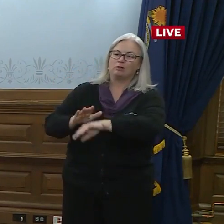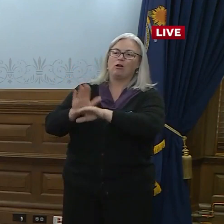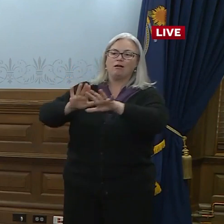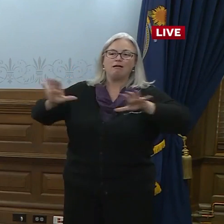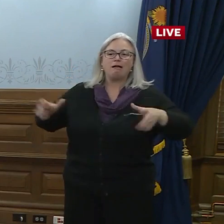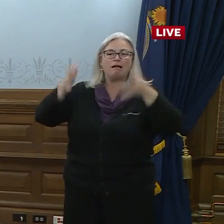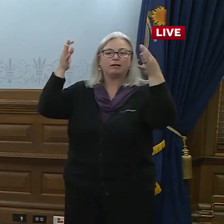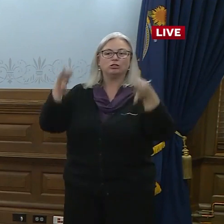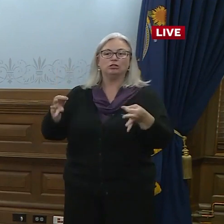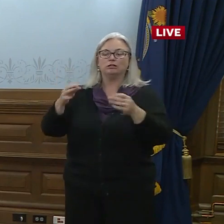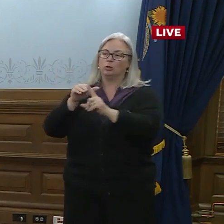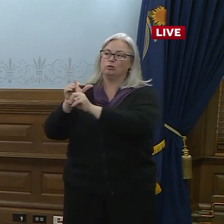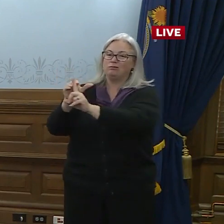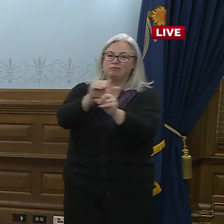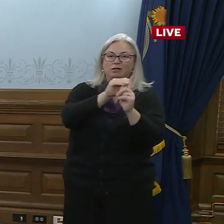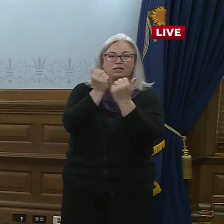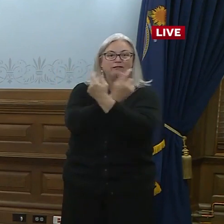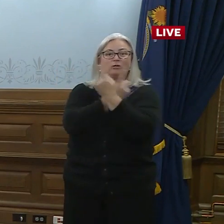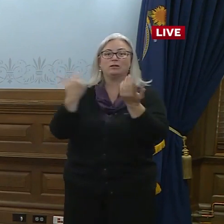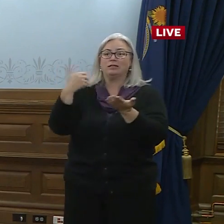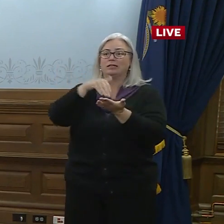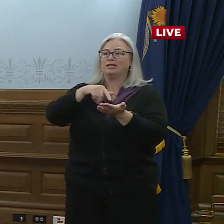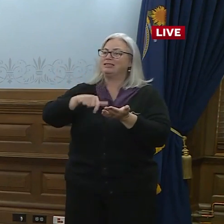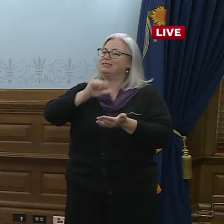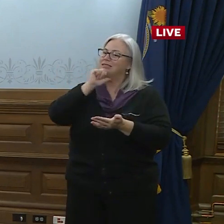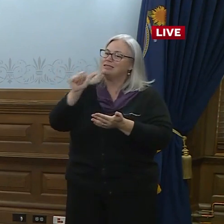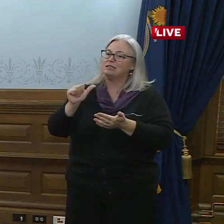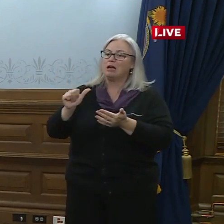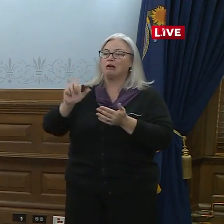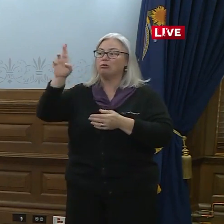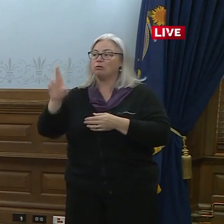THE HEALTH AND SAFETY OF KANSANS DEPEND ON IT.